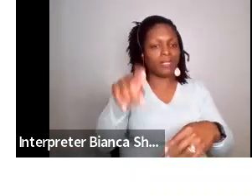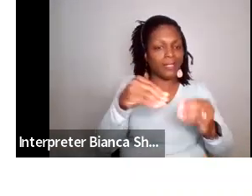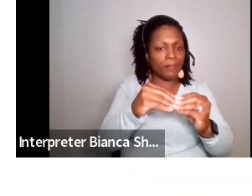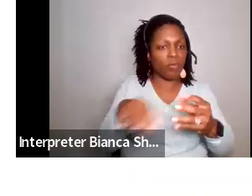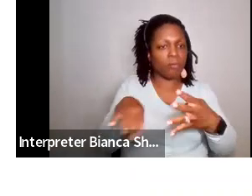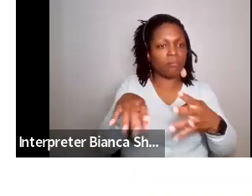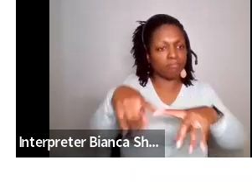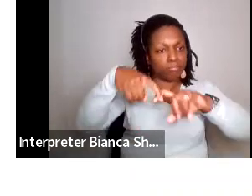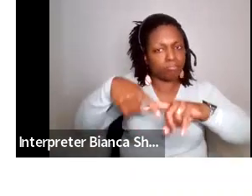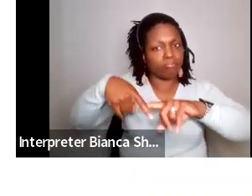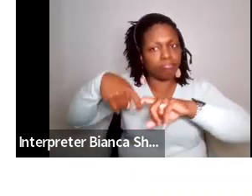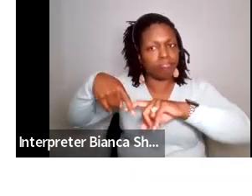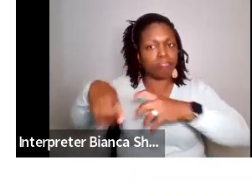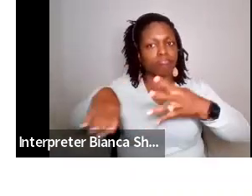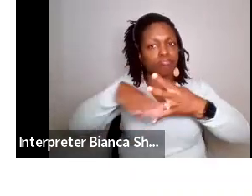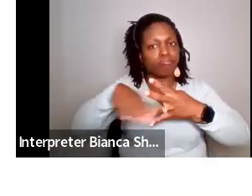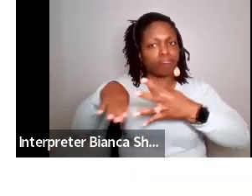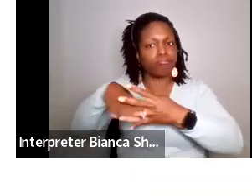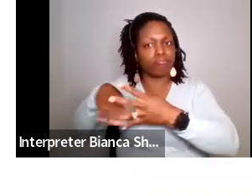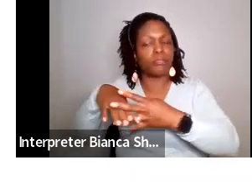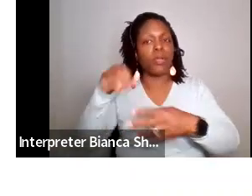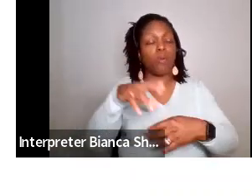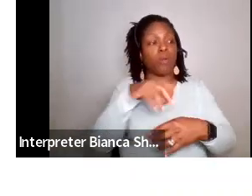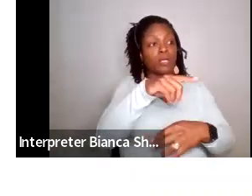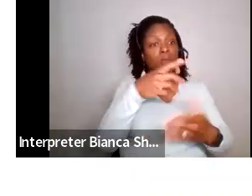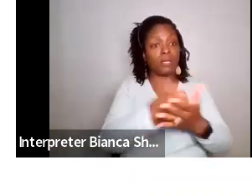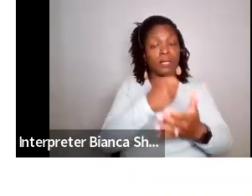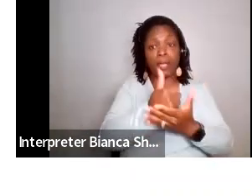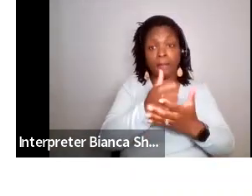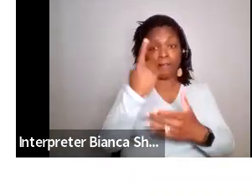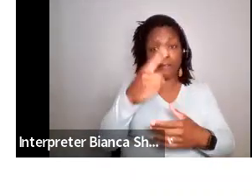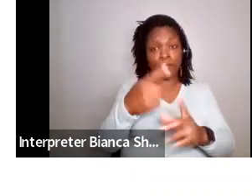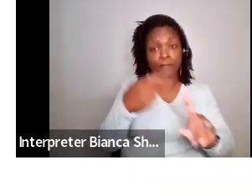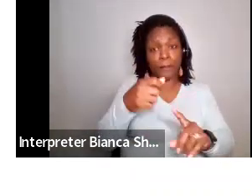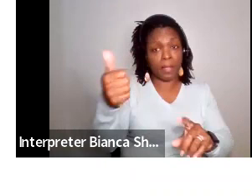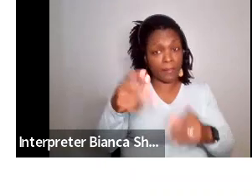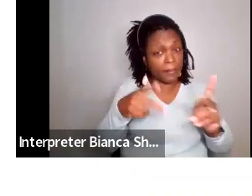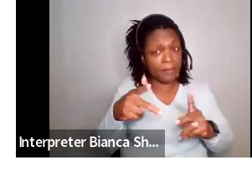Need more breaks. you know. Are you getting help from anyone else like a job?